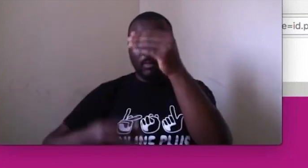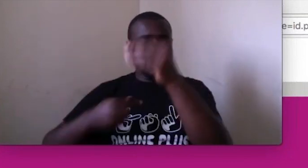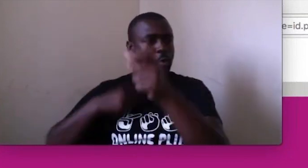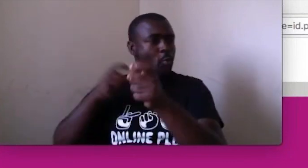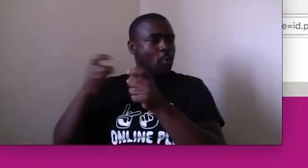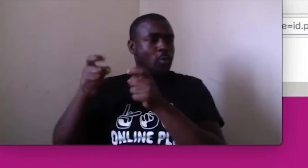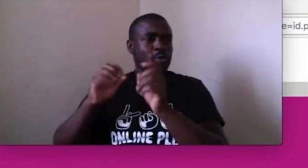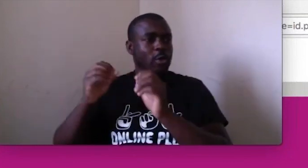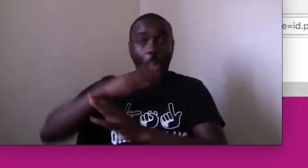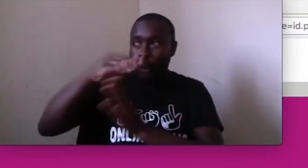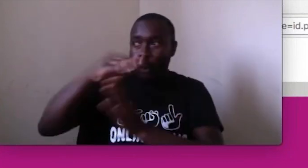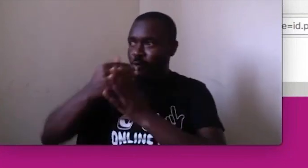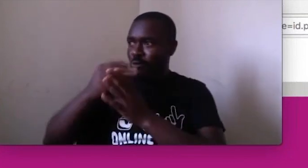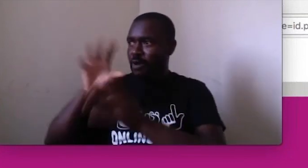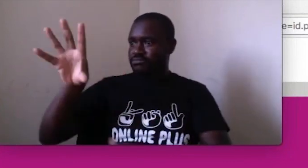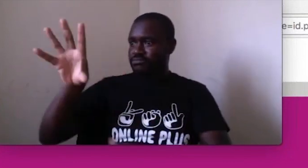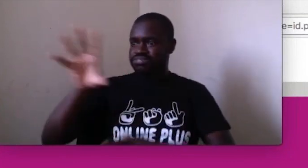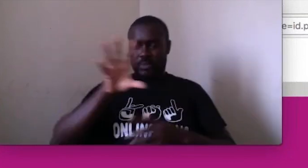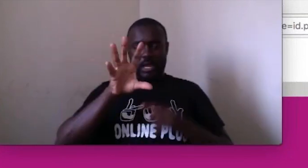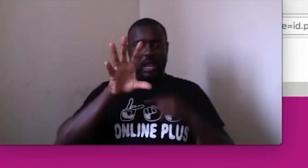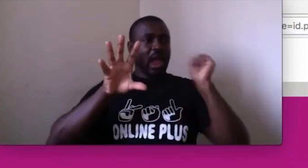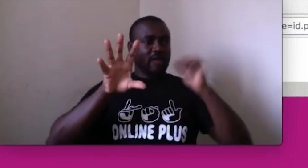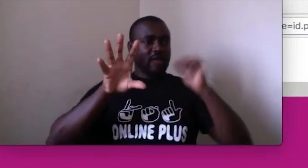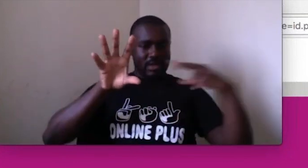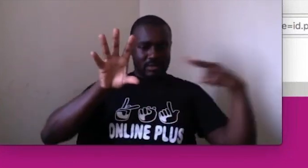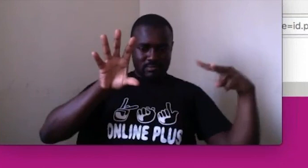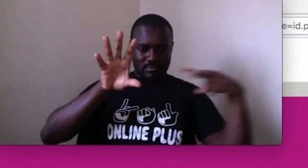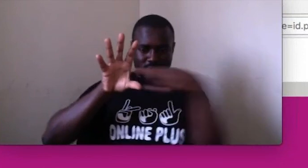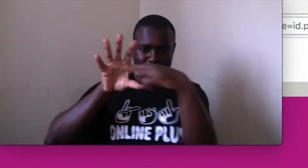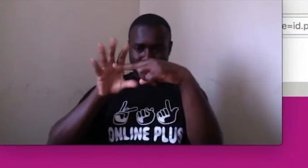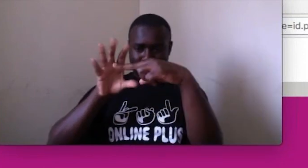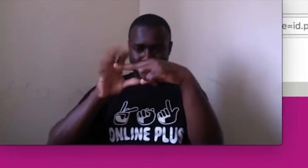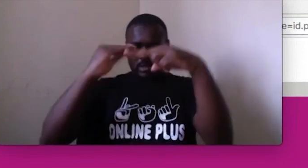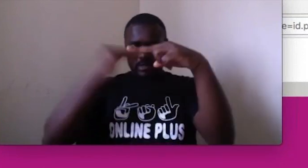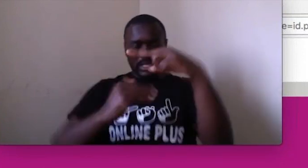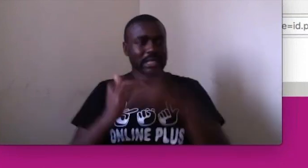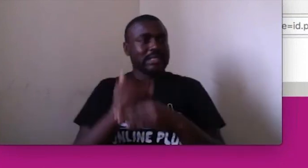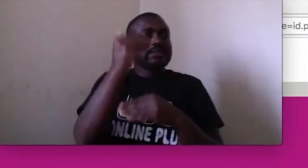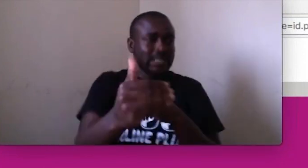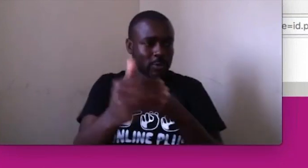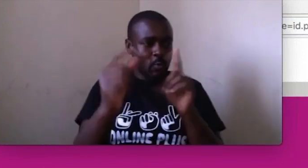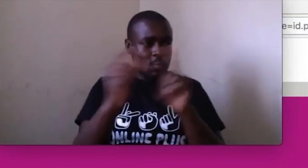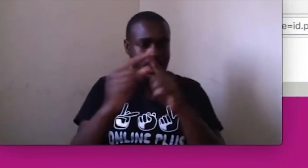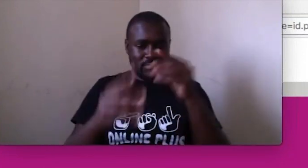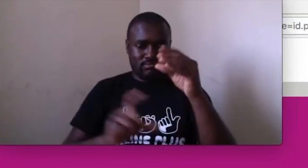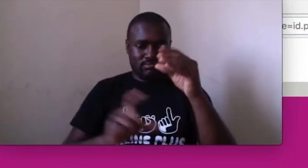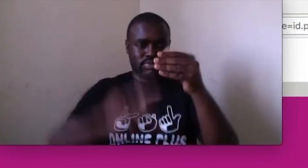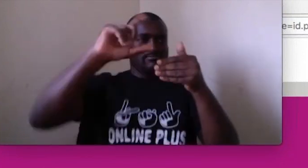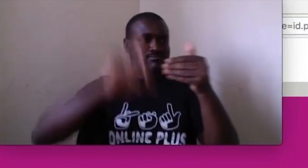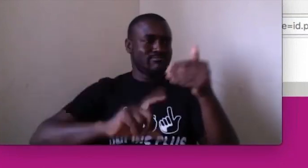so this was a real challenge for me on how to do that so I didn't so a sort of cut